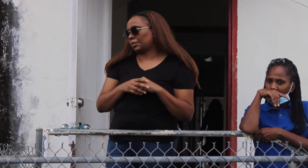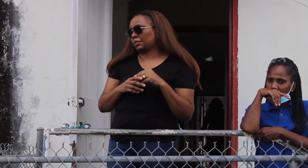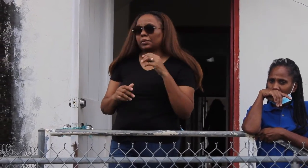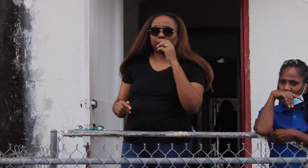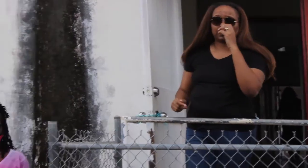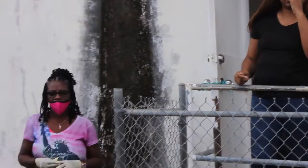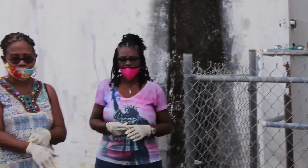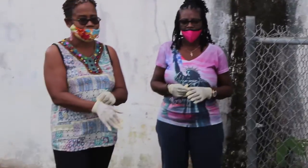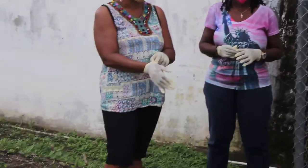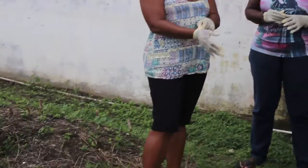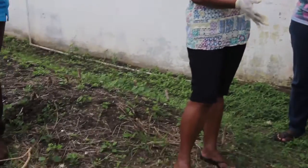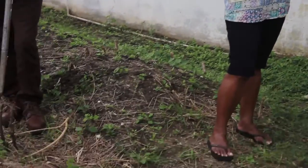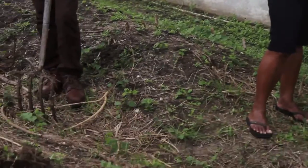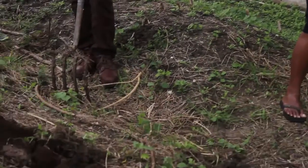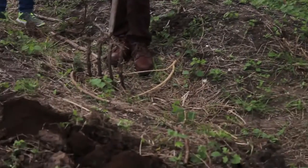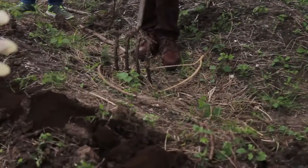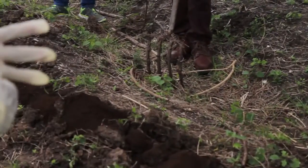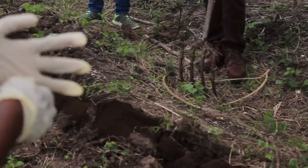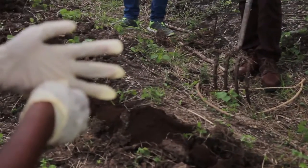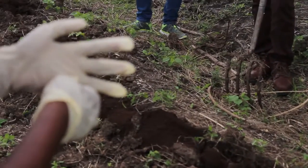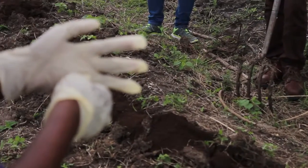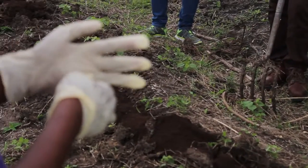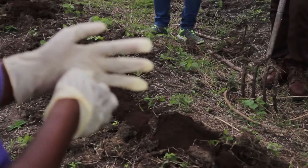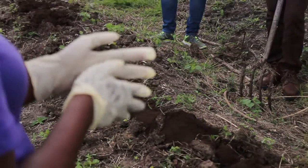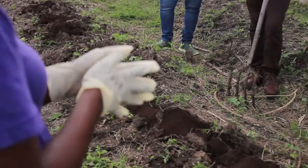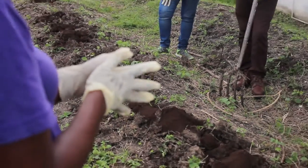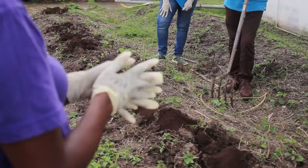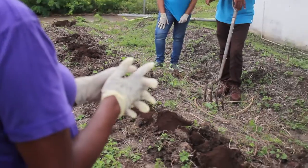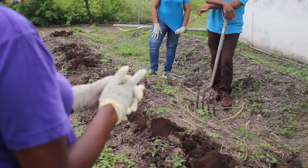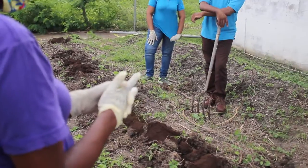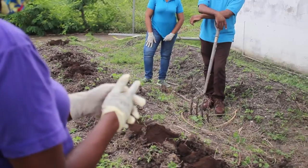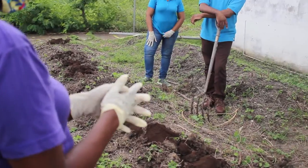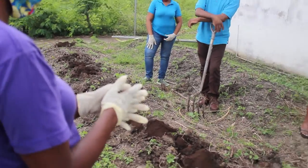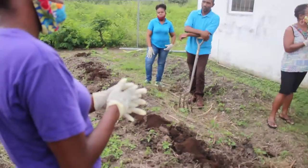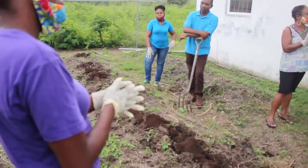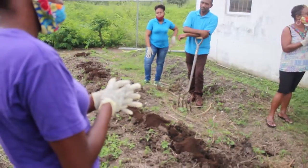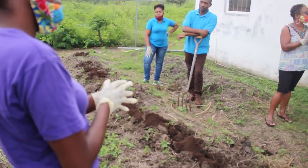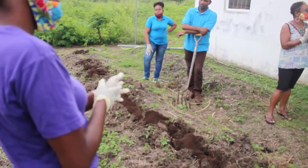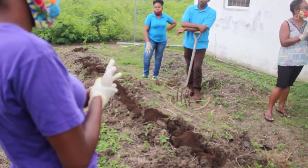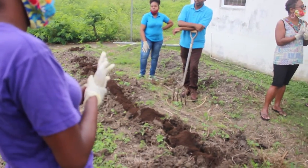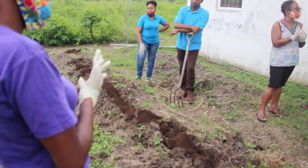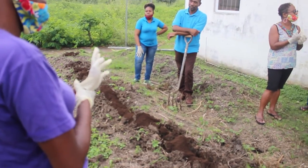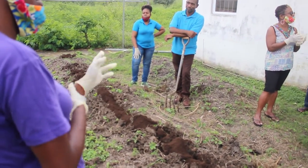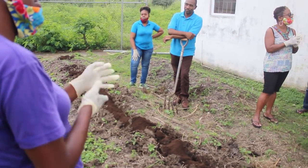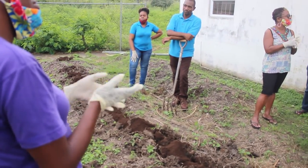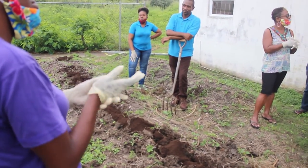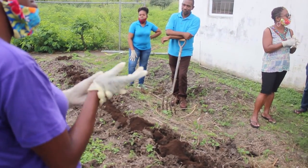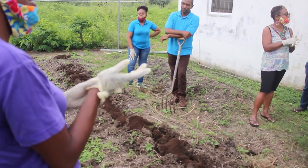and also the sand will create here give the soil more ear